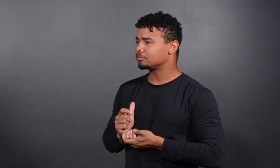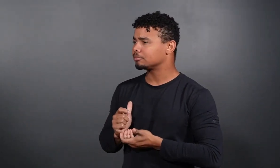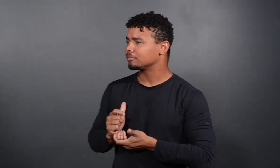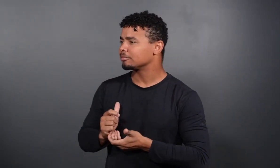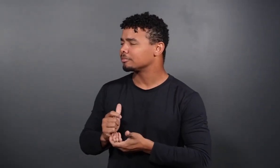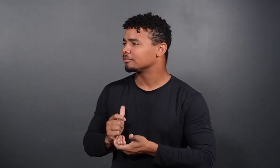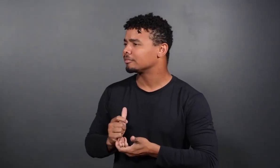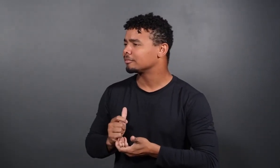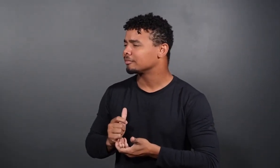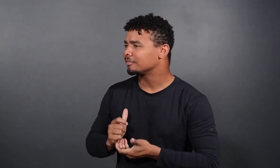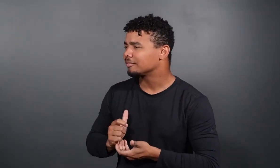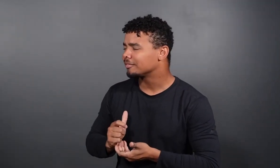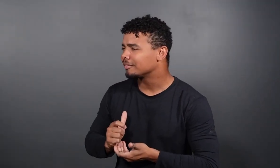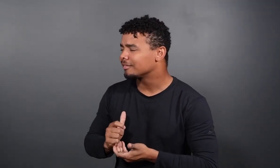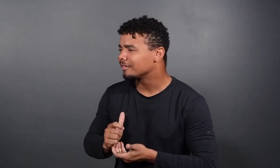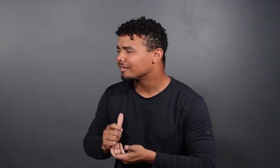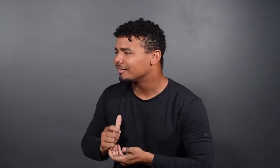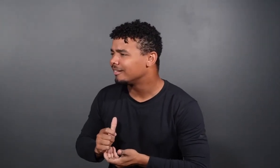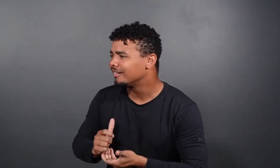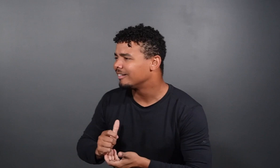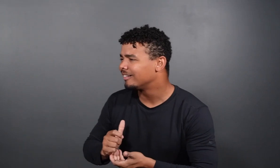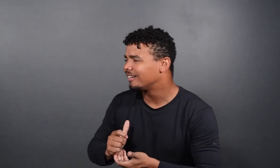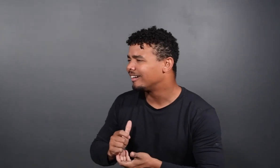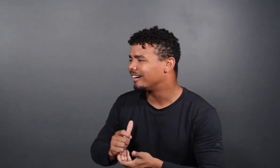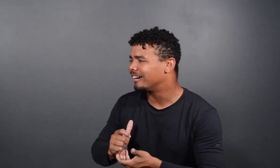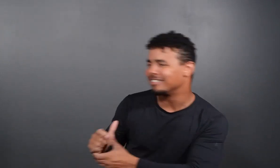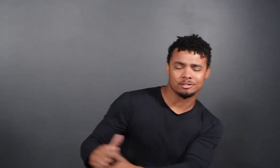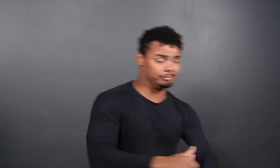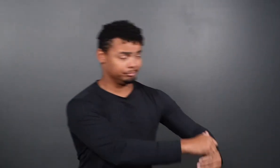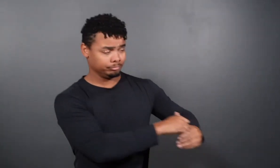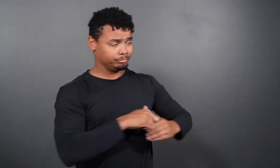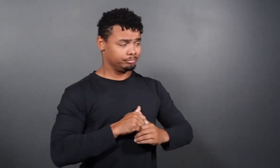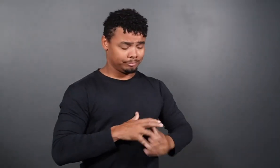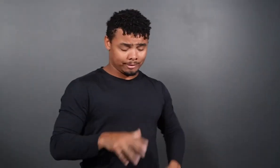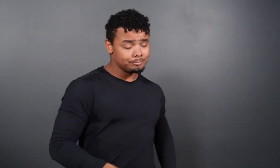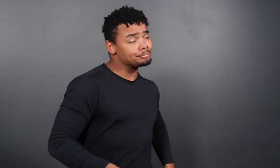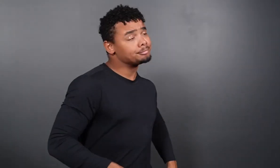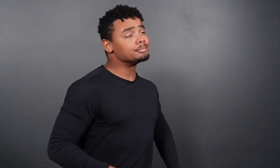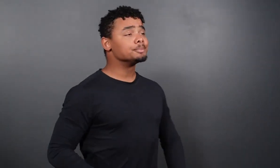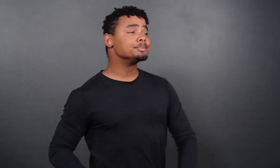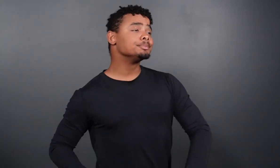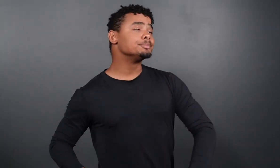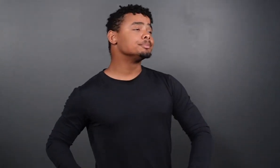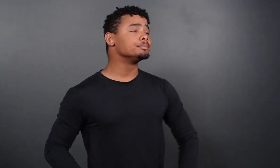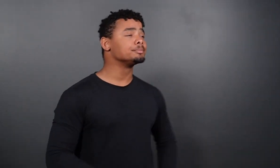something catches his eye a woman walks